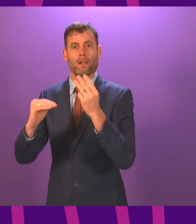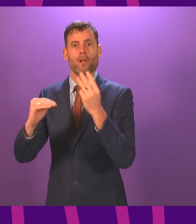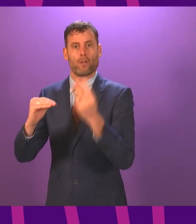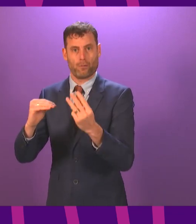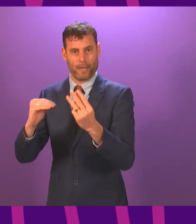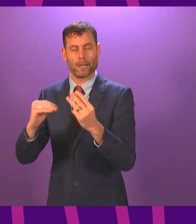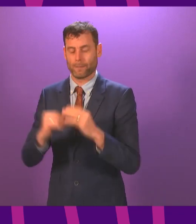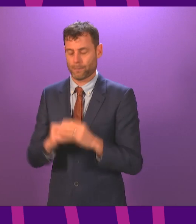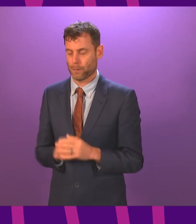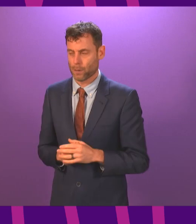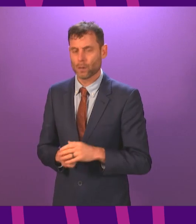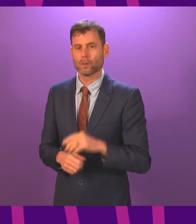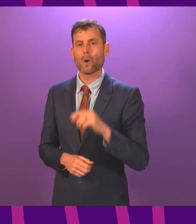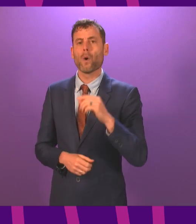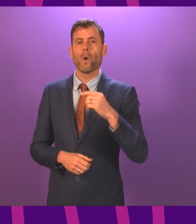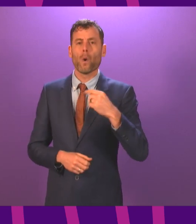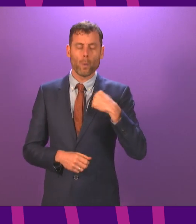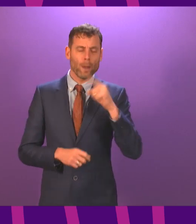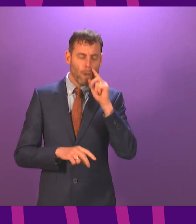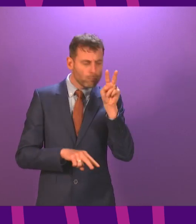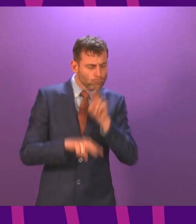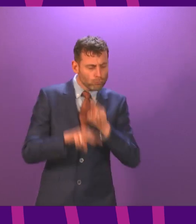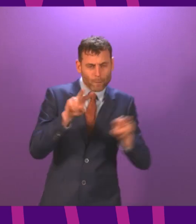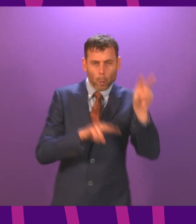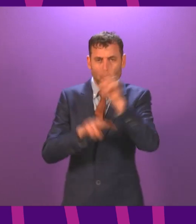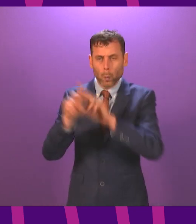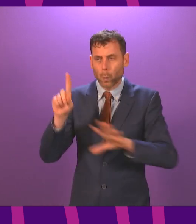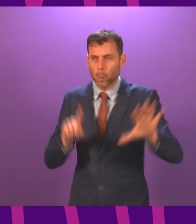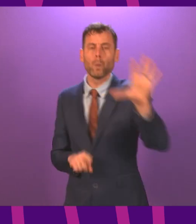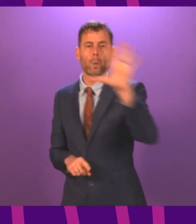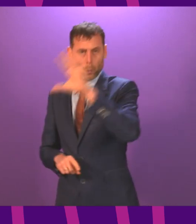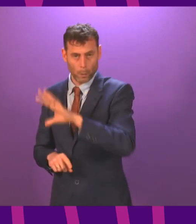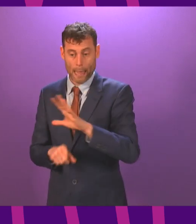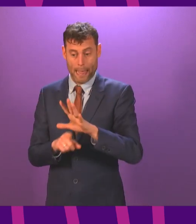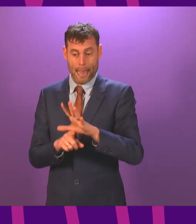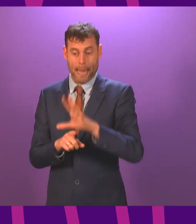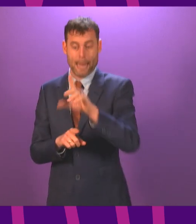as we decide the levels into which each of those areas will go, we will have an opportunity